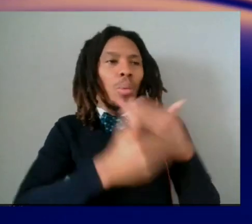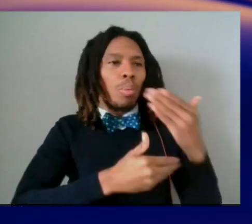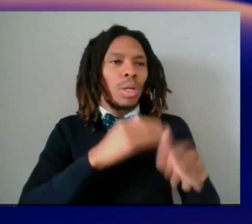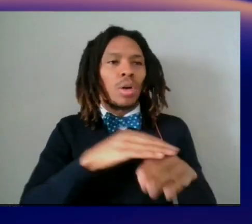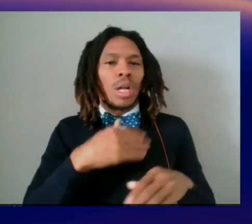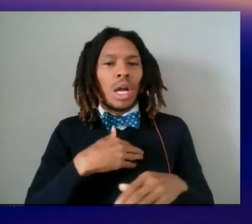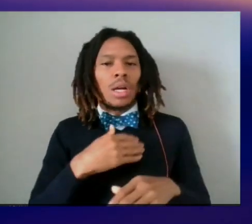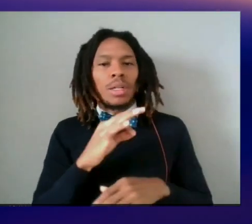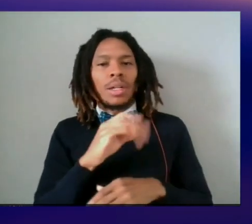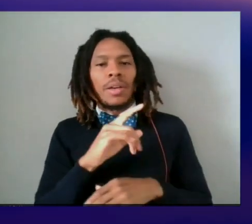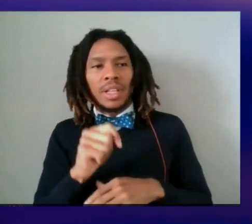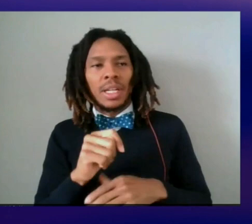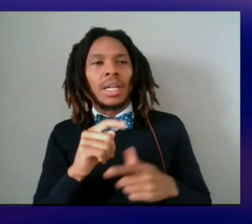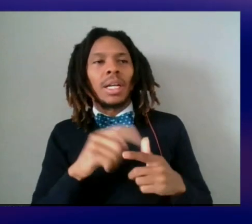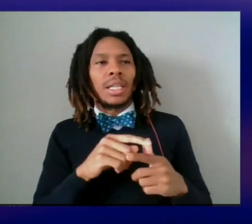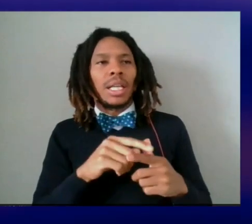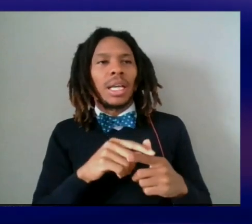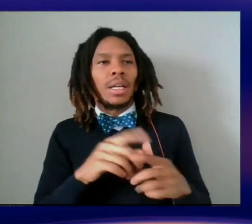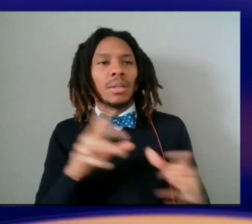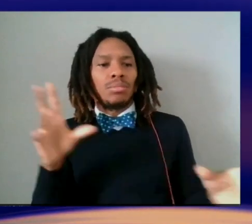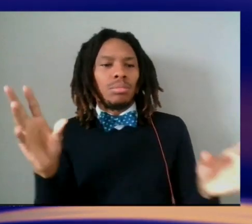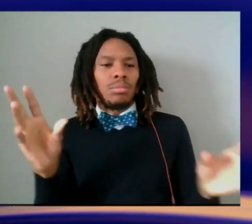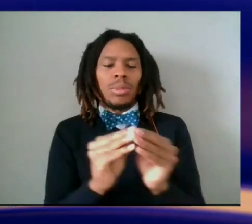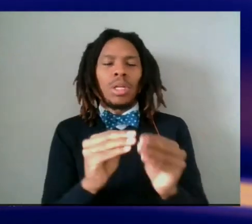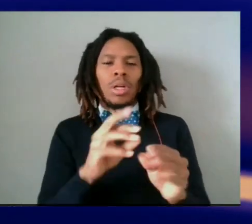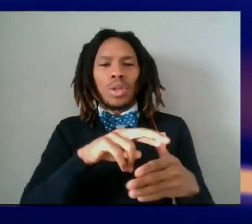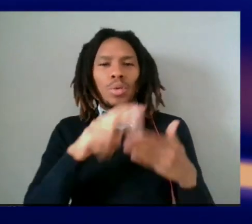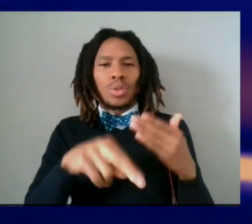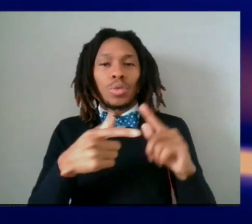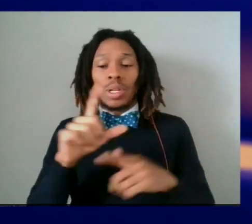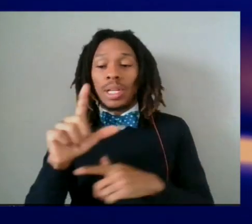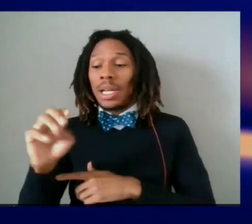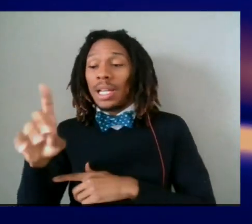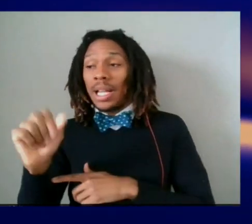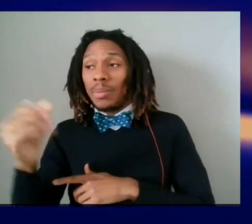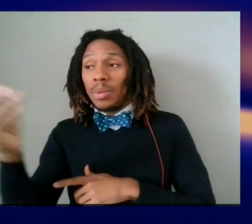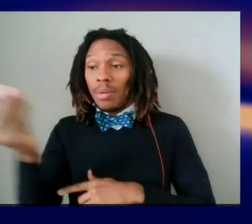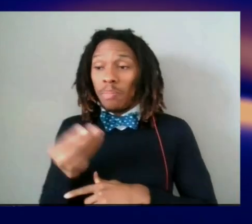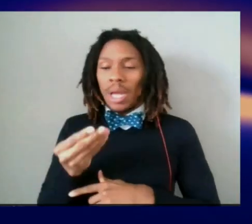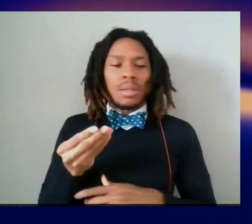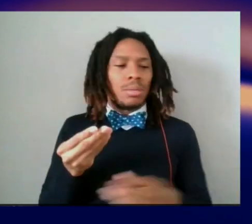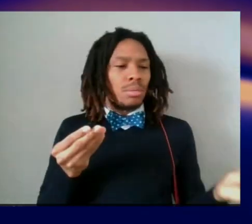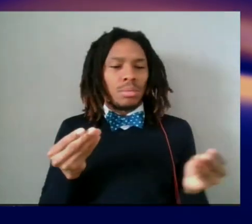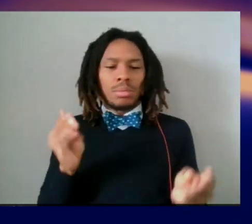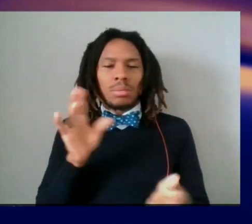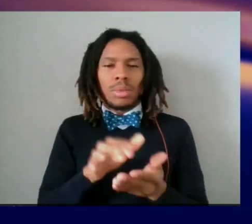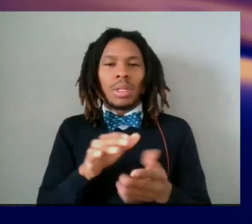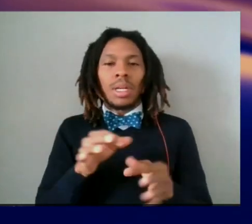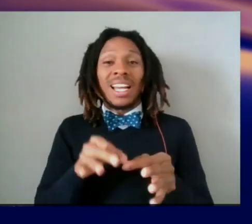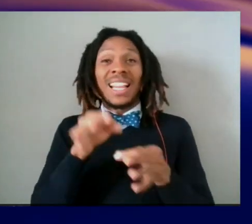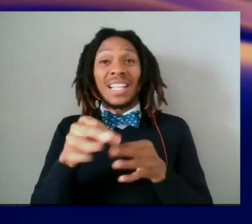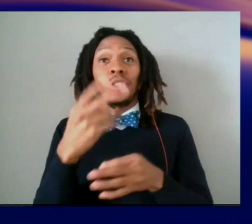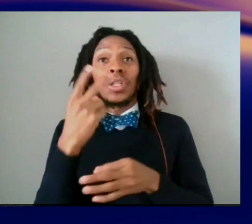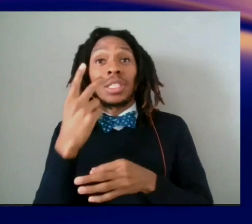and joining the results back together once the Lambda functions return. So latency that you see would be dealing with,